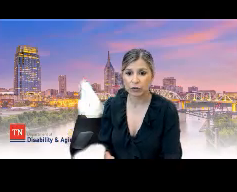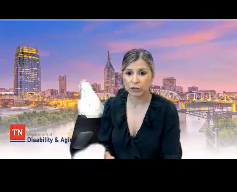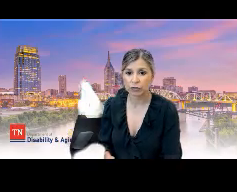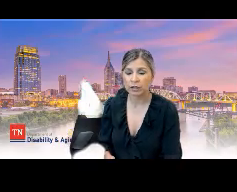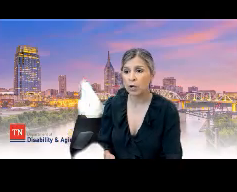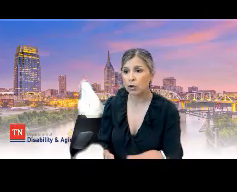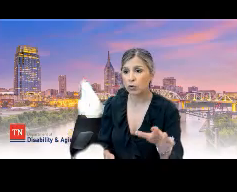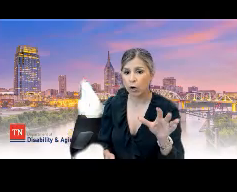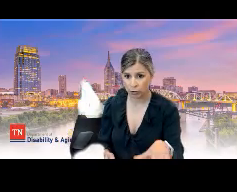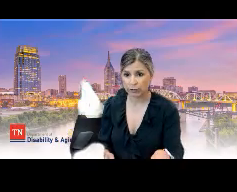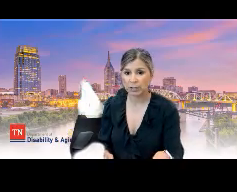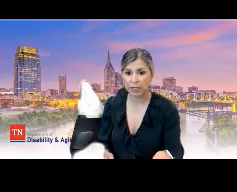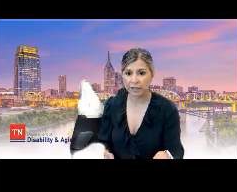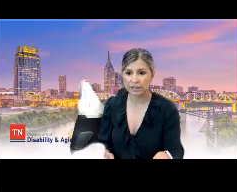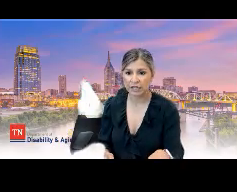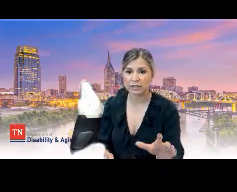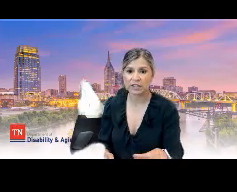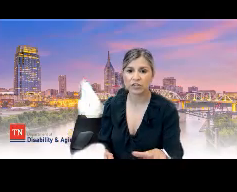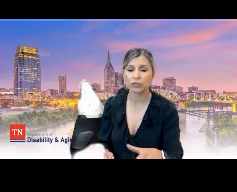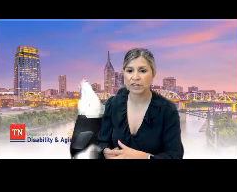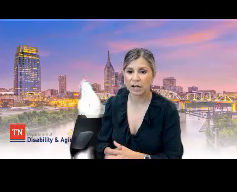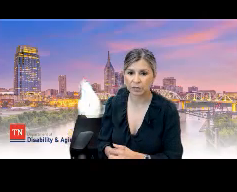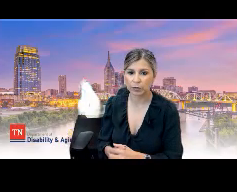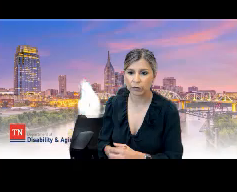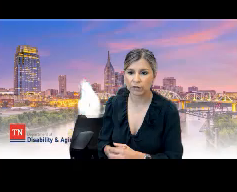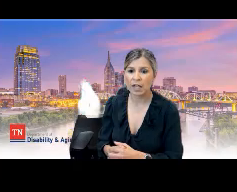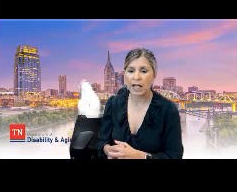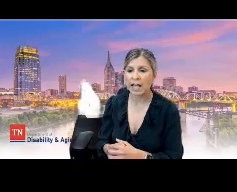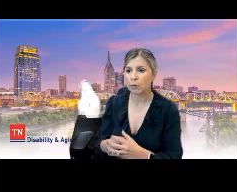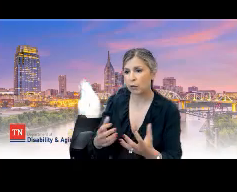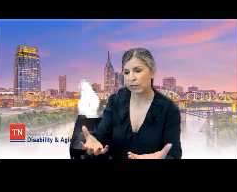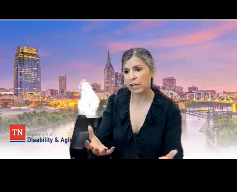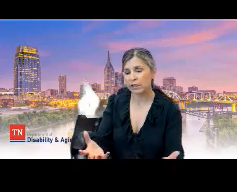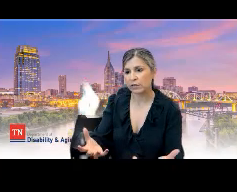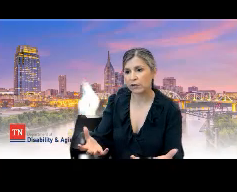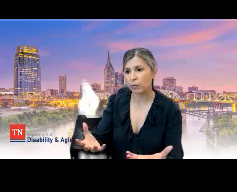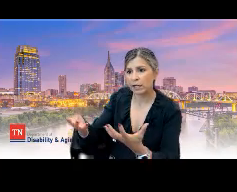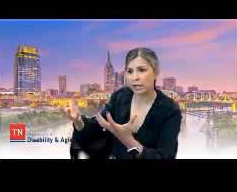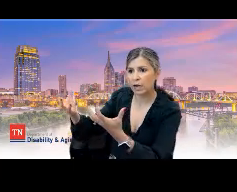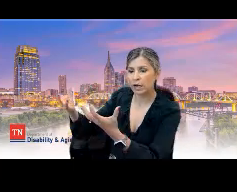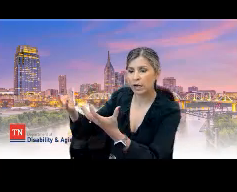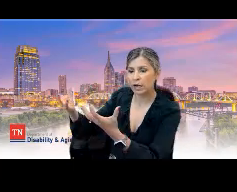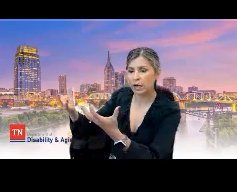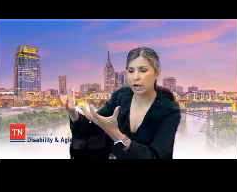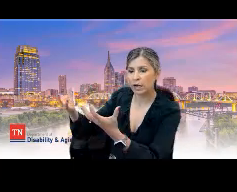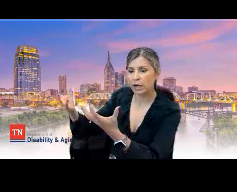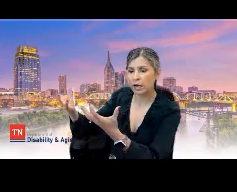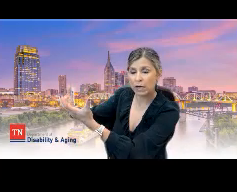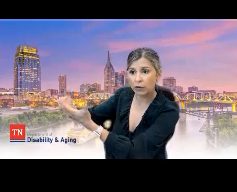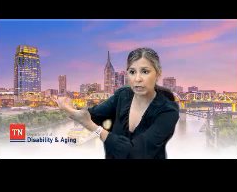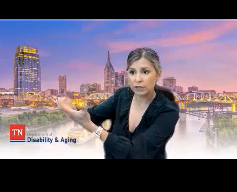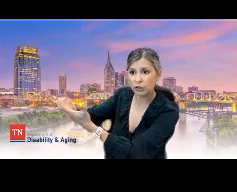for children who are currently placed in the children's hospitals. And what we've done is, is we when we moved out of our